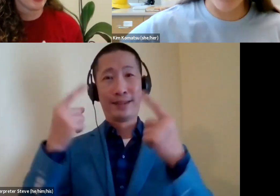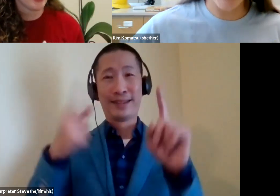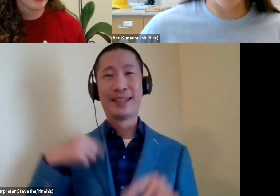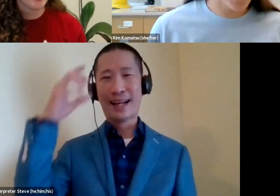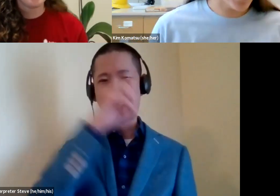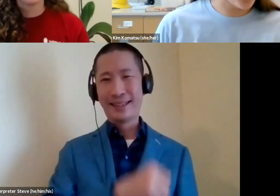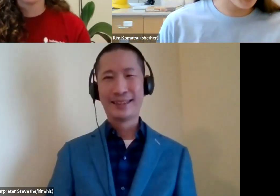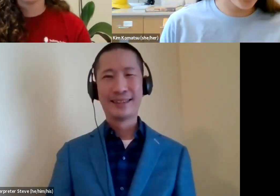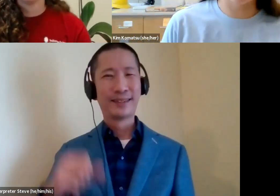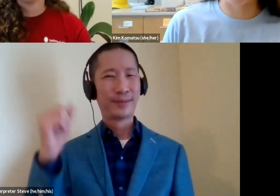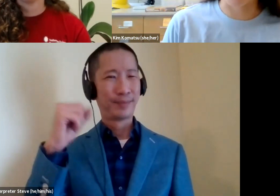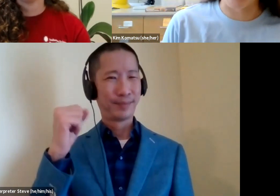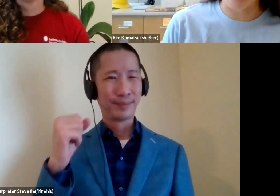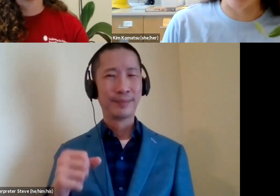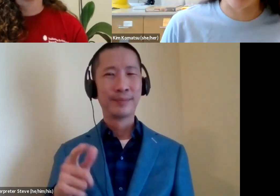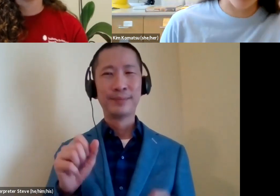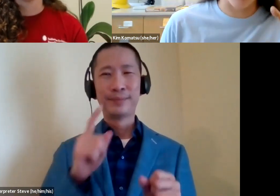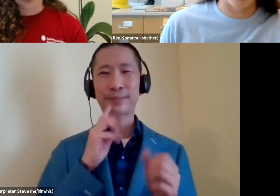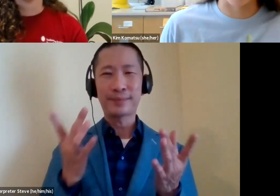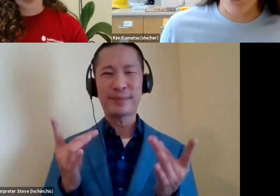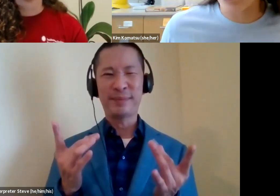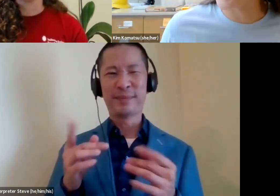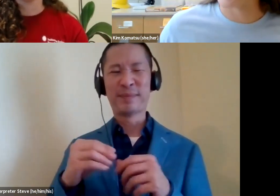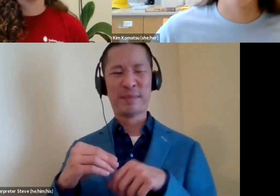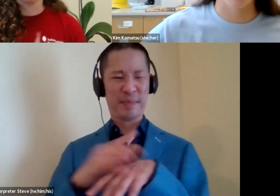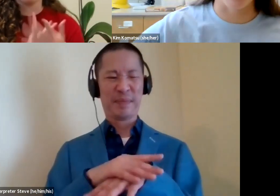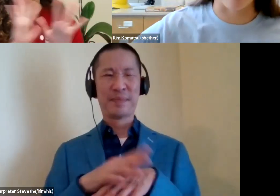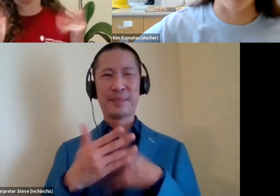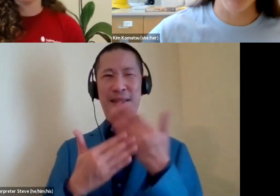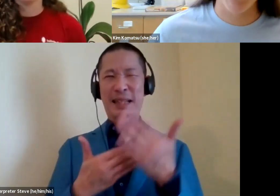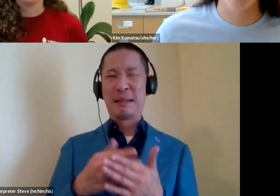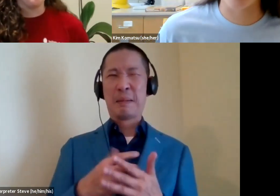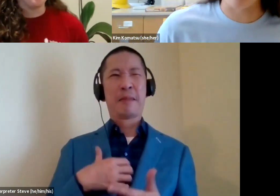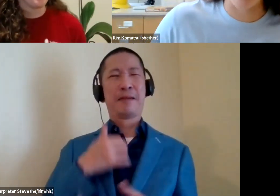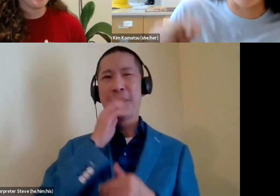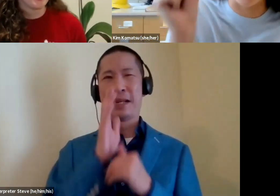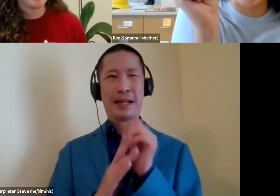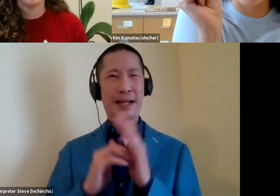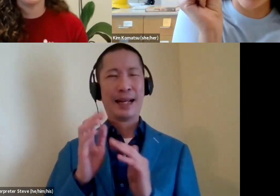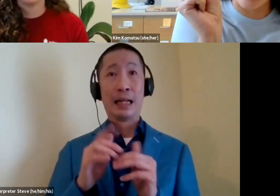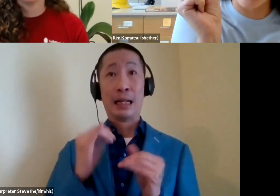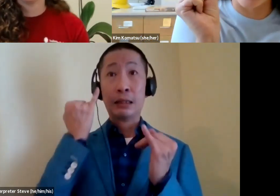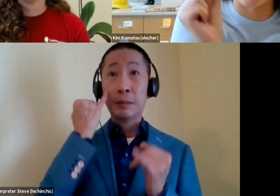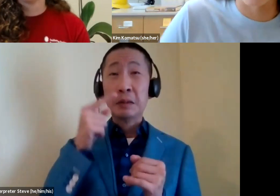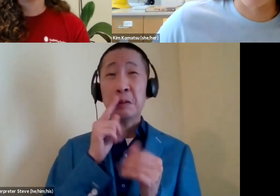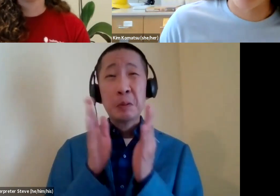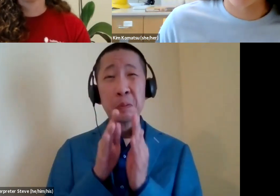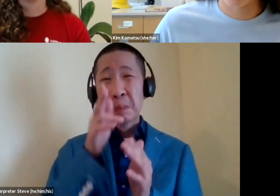Kim Komatsu (she/her): Totally yeah they can be so sticky it gets all over your hands is very uncomfortable you know. Kim Komatsu (she/her): Imagine if you were just a tiny insect dealing with that.